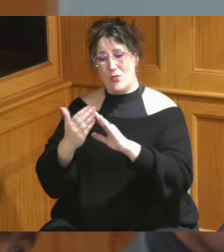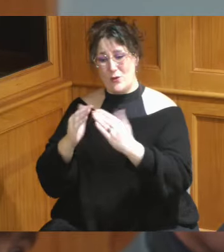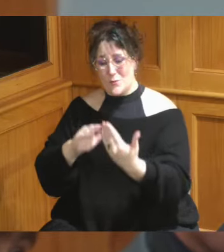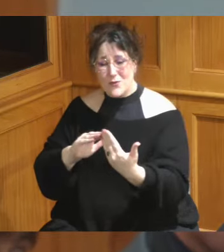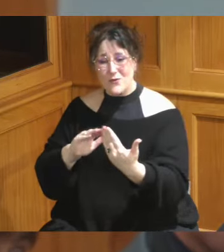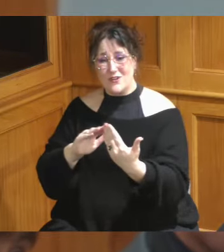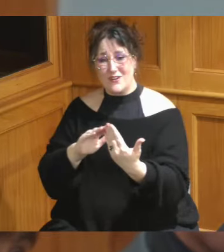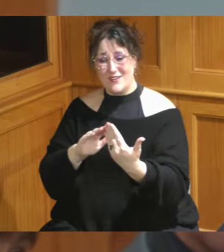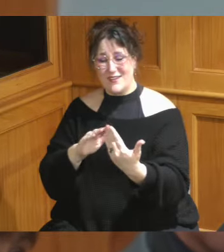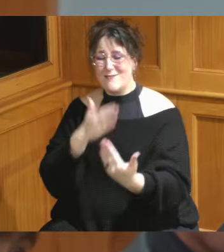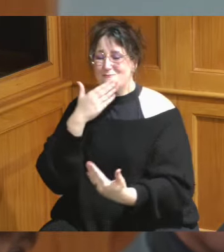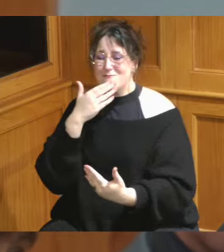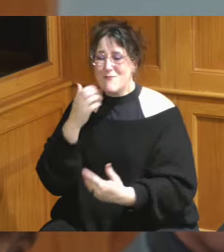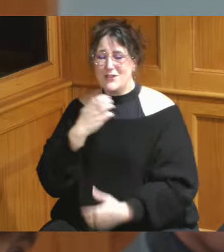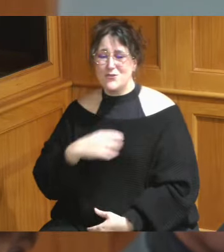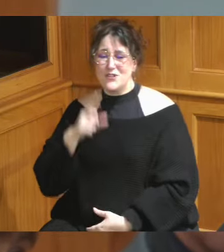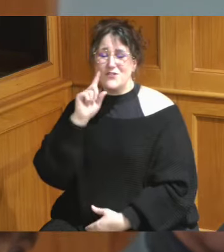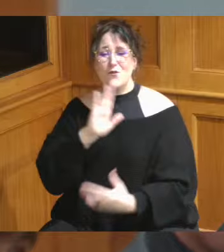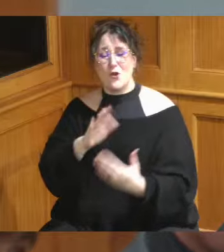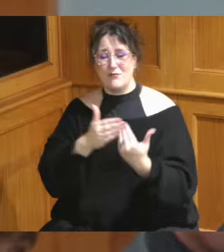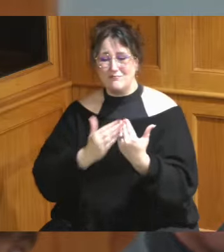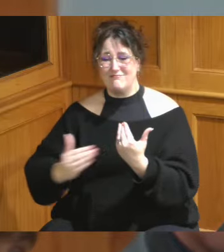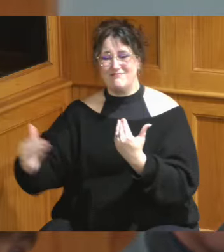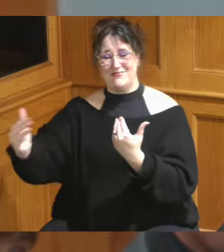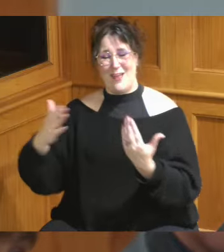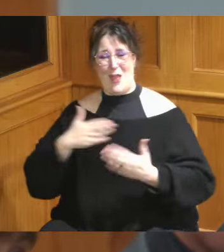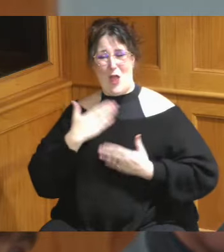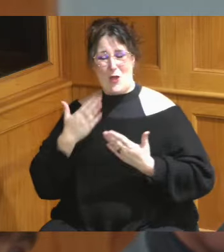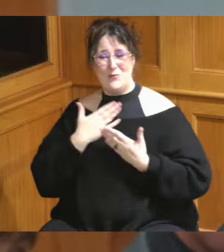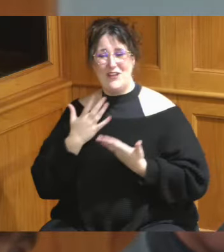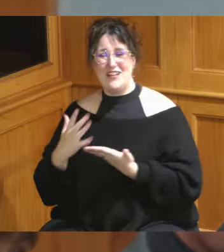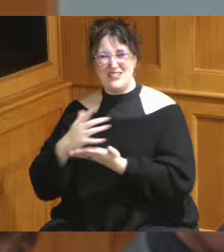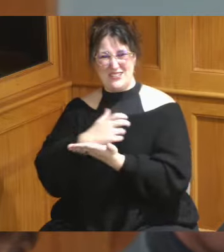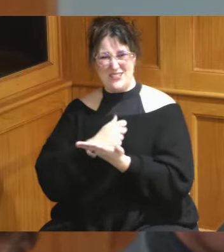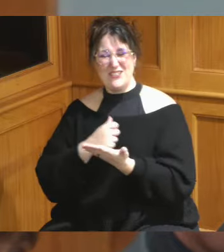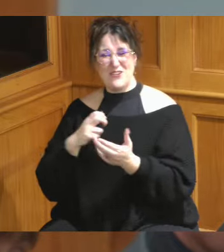extends best wishes for a happy, healthy, and well-earned retirement and does hereby